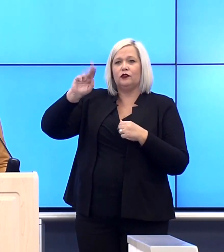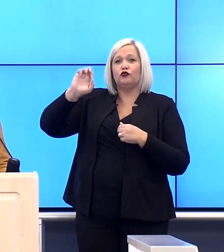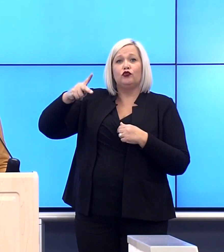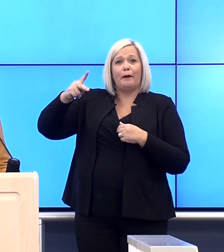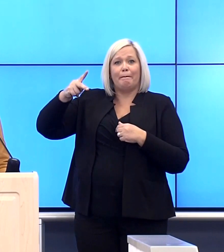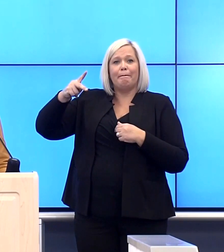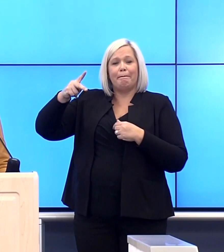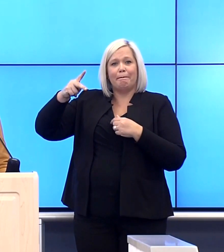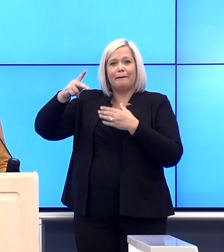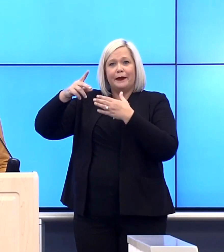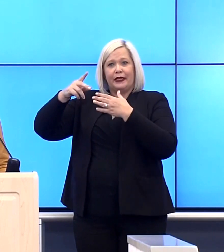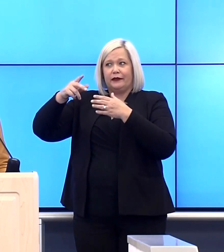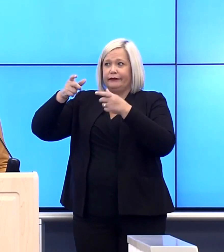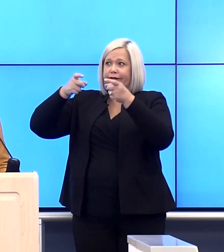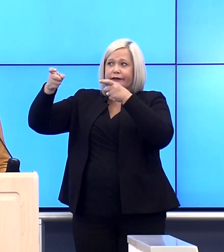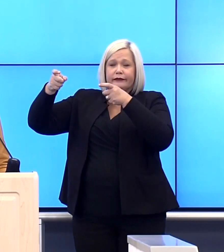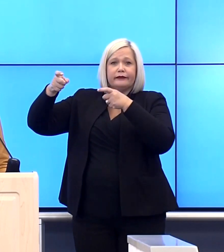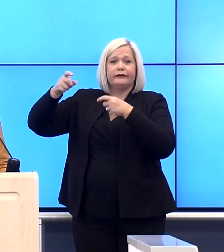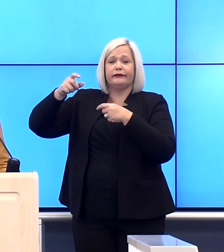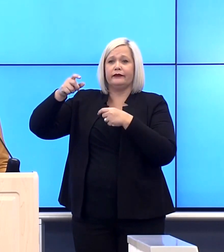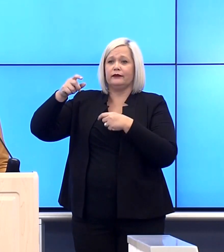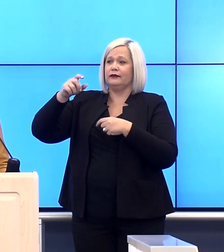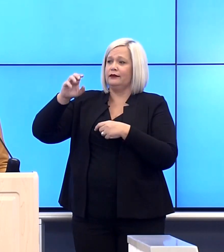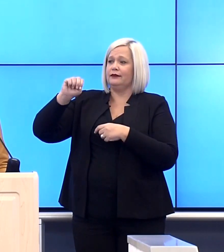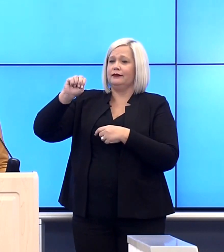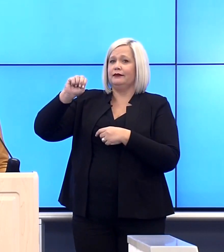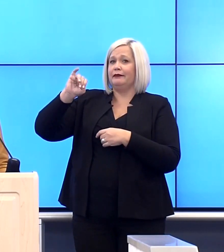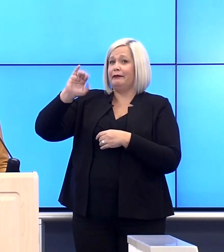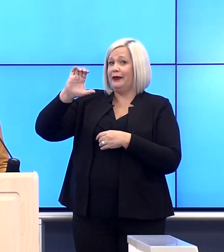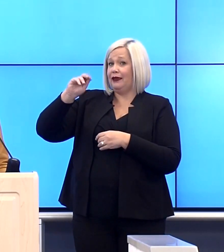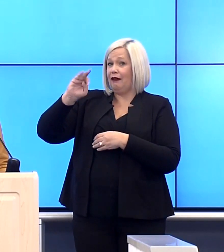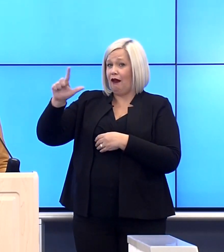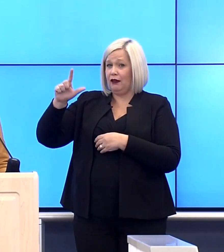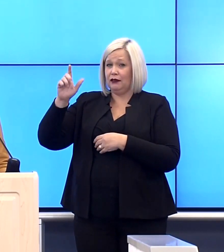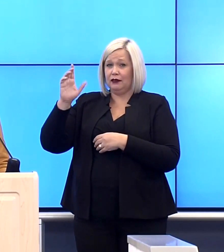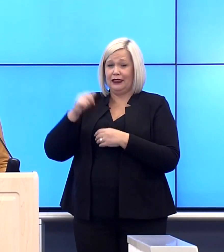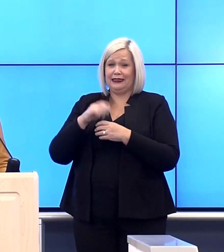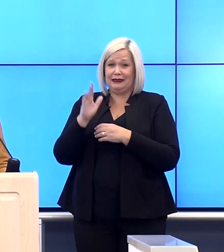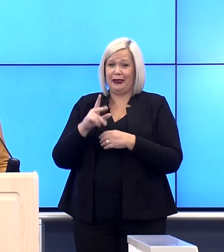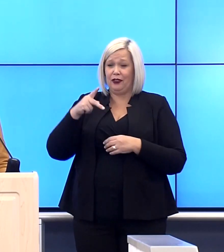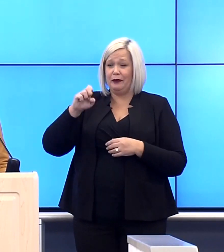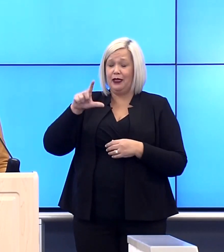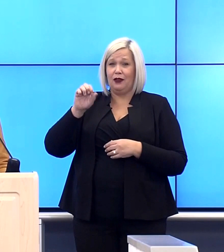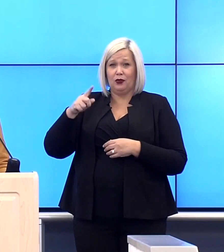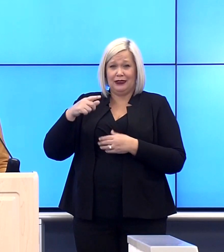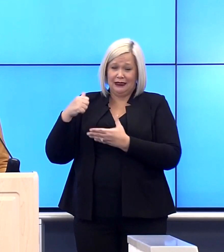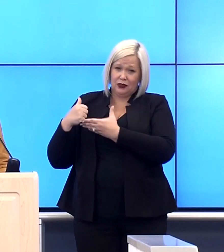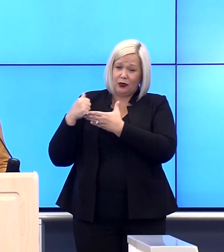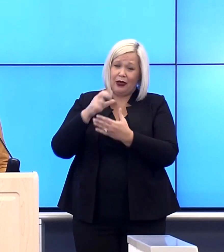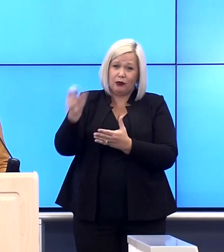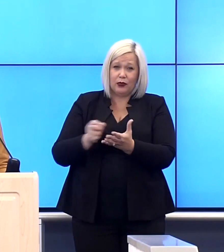THAT’S WHY I’M CALLING ON THE TRUMP ADMINISTRATION AND LEADER TRUMP ADMINISTRATION AND LEADER McCONNELL AND SPEAKER PELOSI McCONNELL AND SPEAKER PELOSI TO GET THIS STIMULUS PACKAGE TO GET THIS STIMULUS PACKAGE DONE.